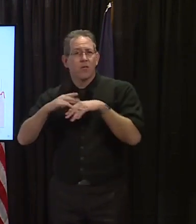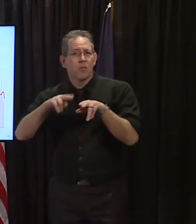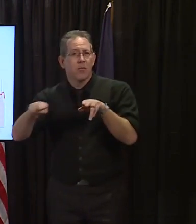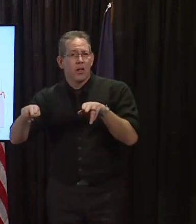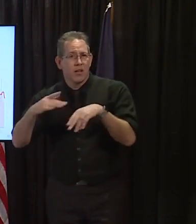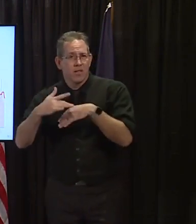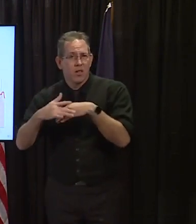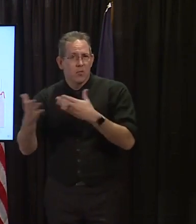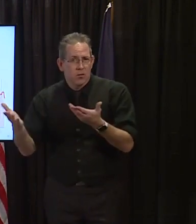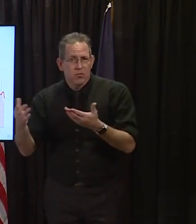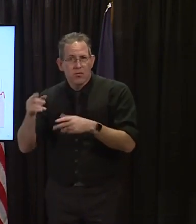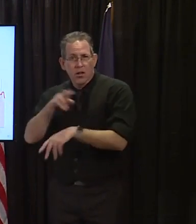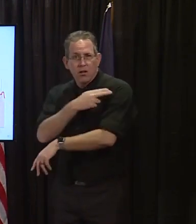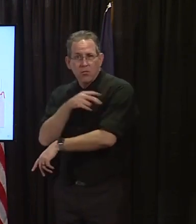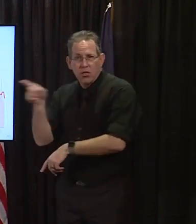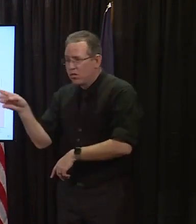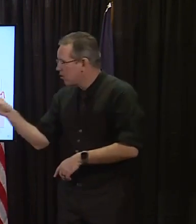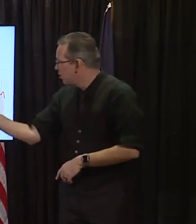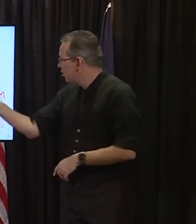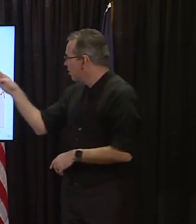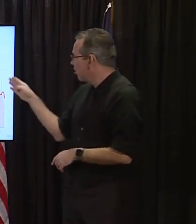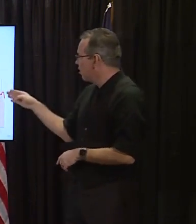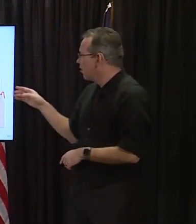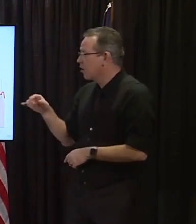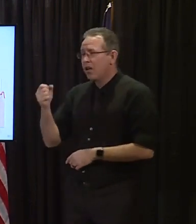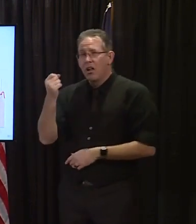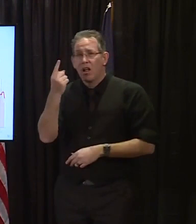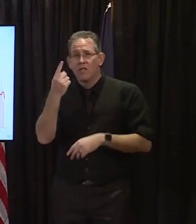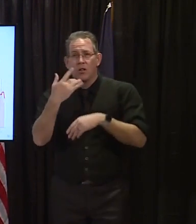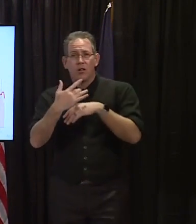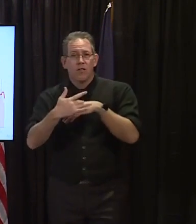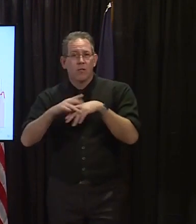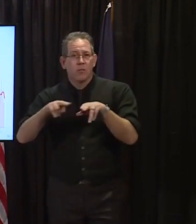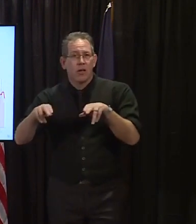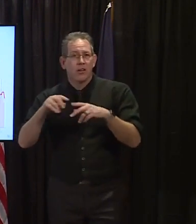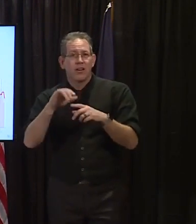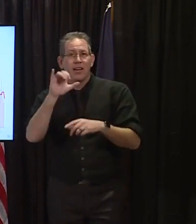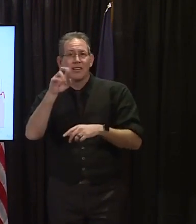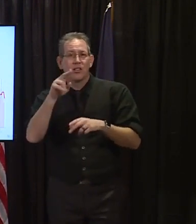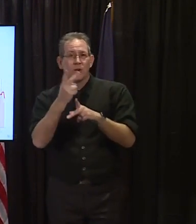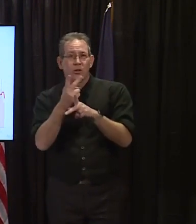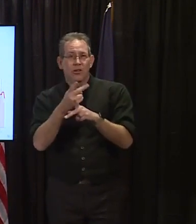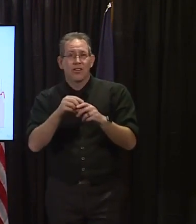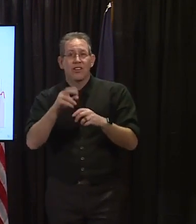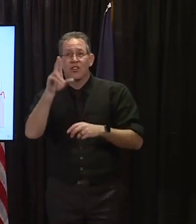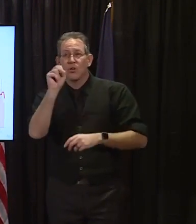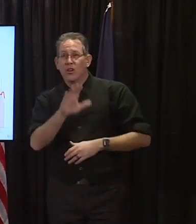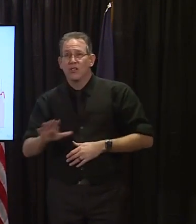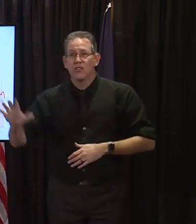see. And there are 11 icu beds available statewide as of today. On the